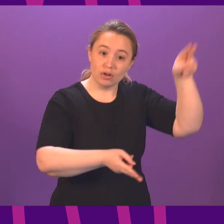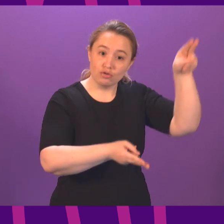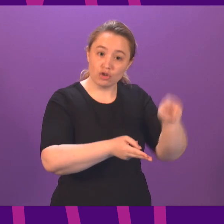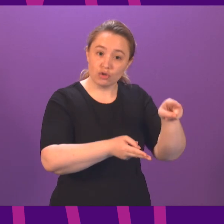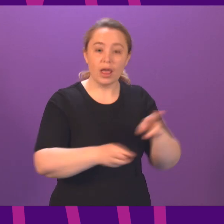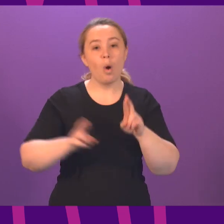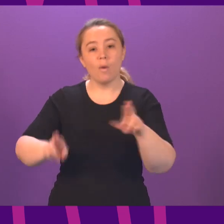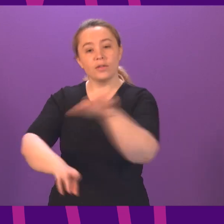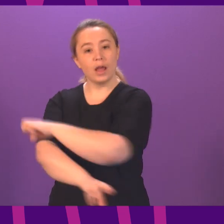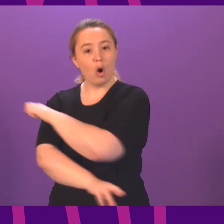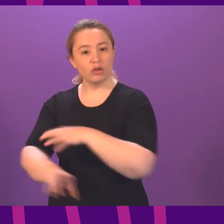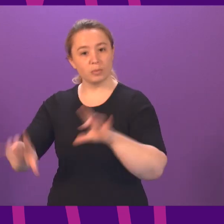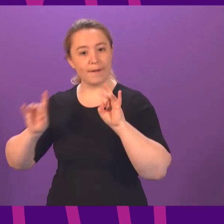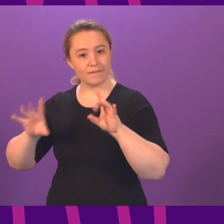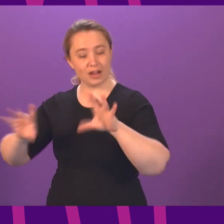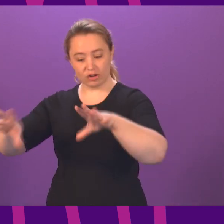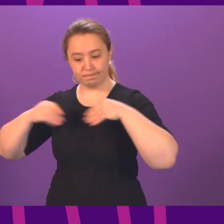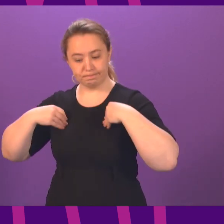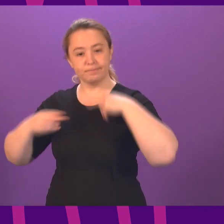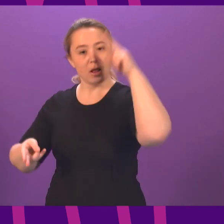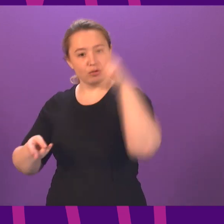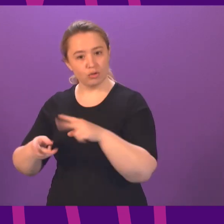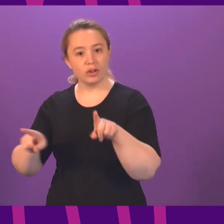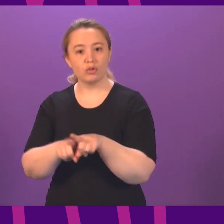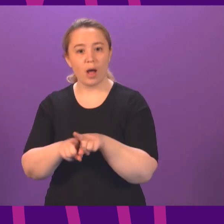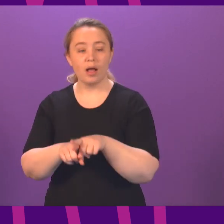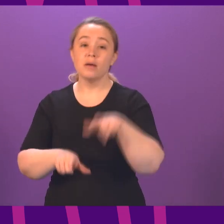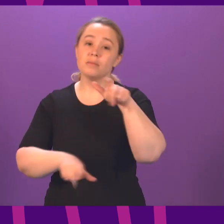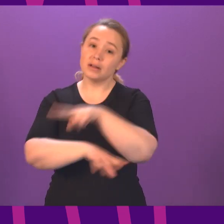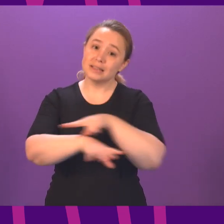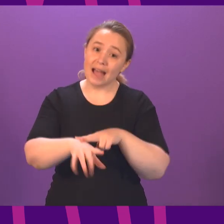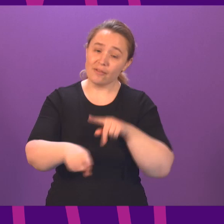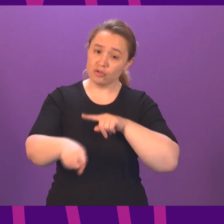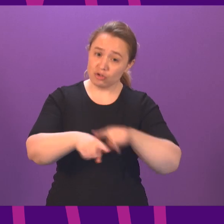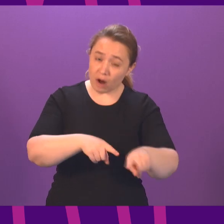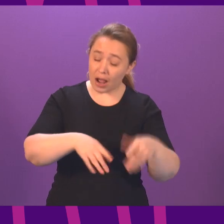Every day, the people who work in our hospitals focus very hard on minimising the prospect